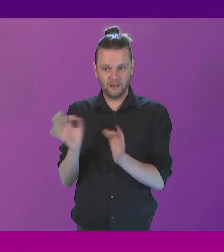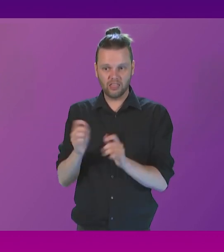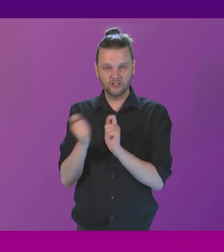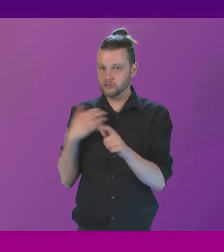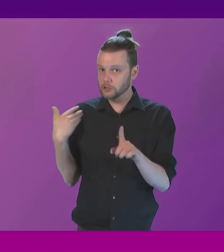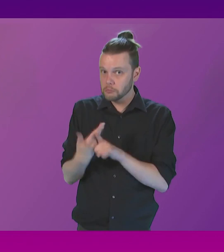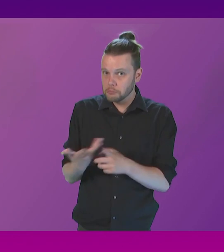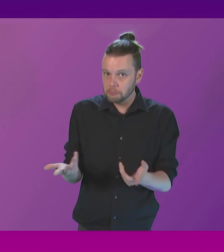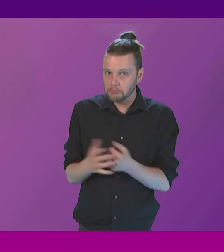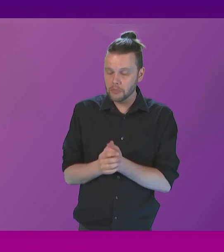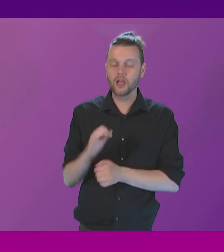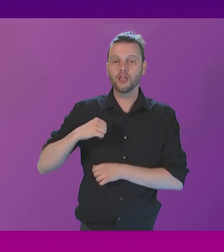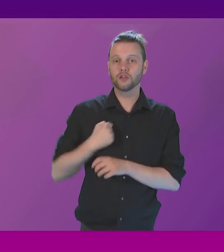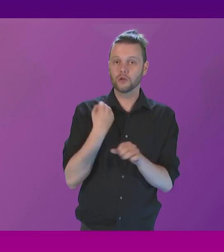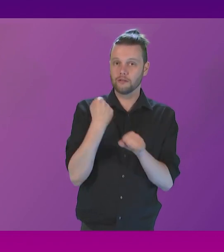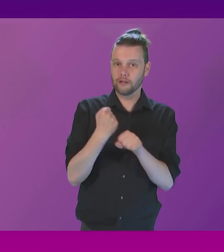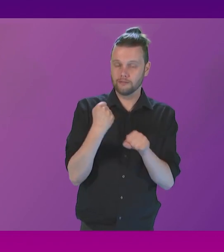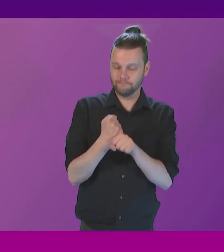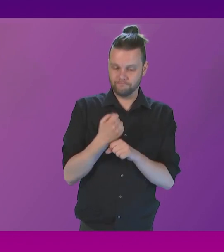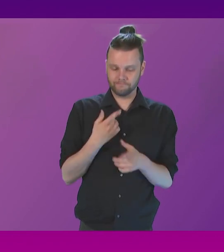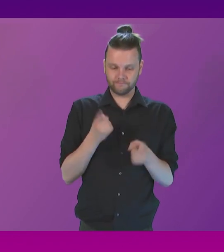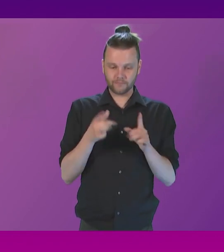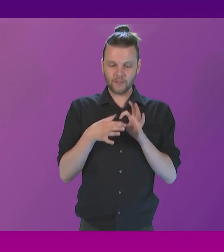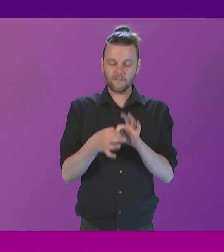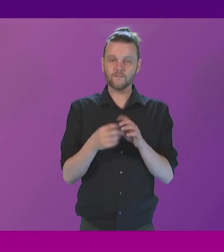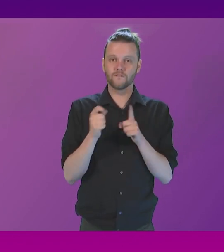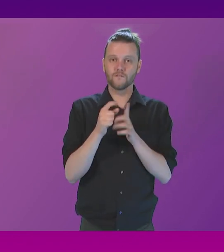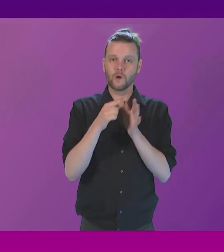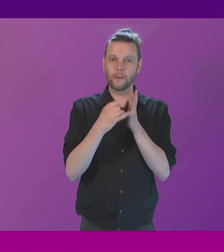The Scottish Government’s position on the authorisation of pesticide products is based